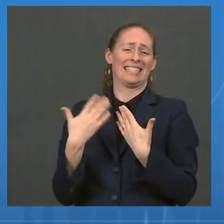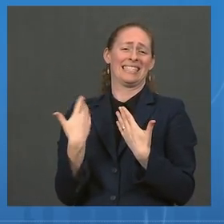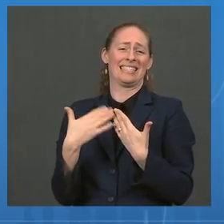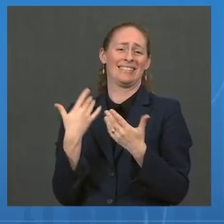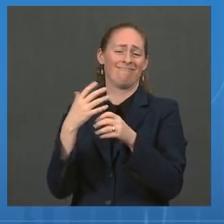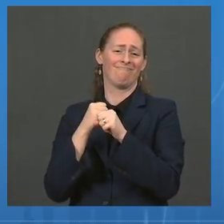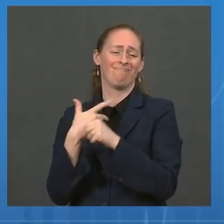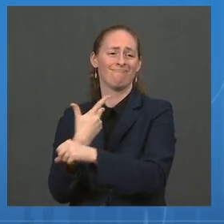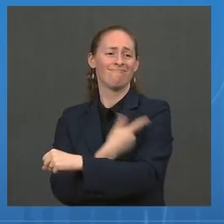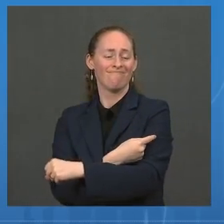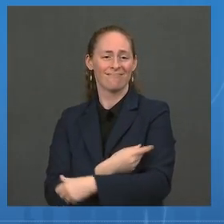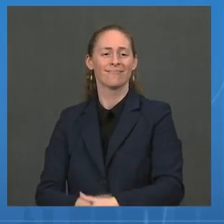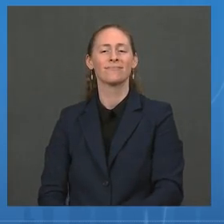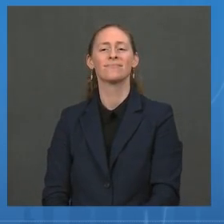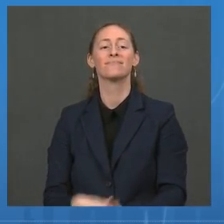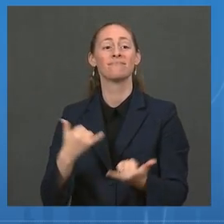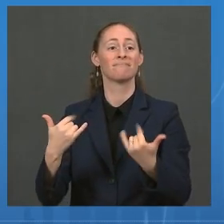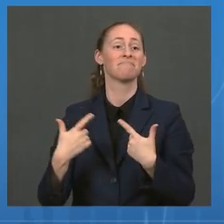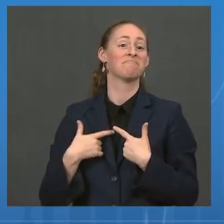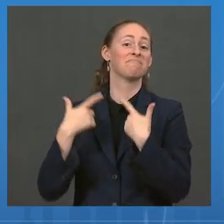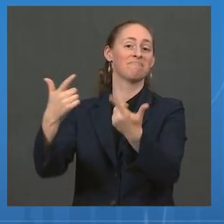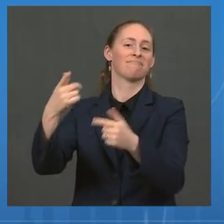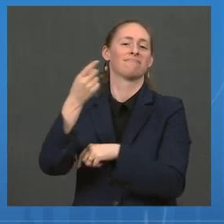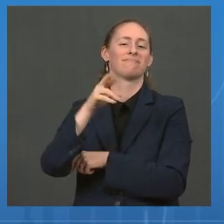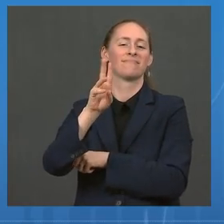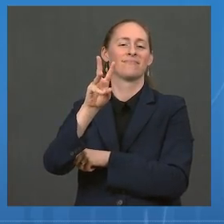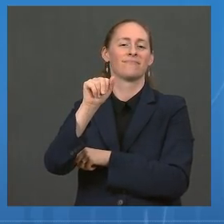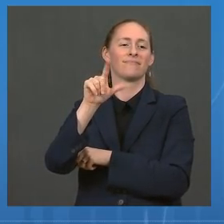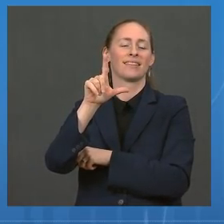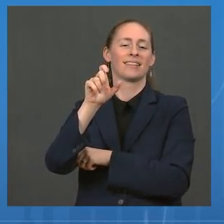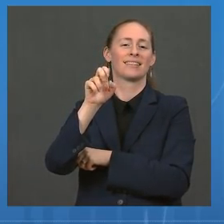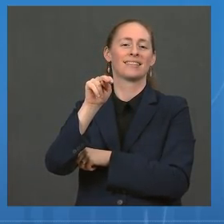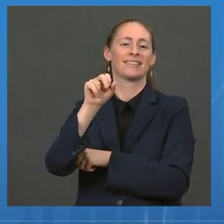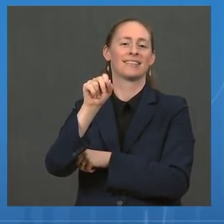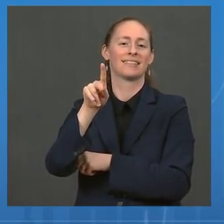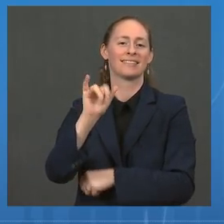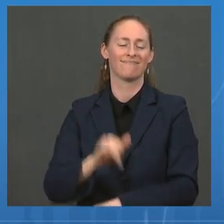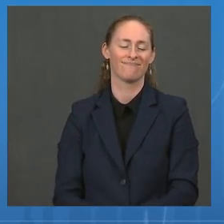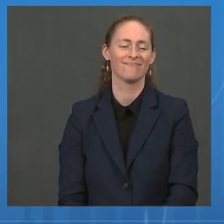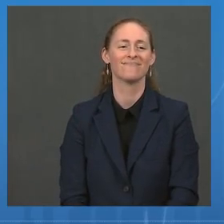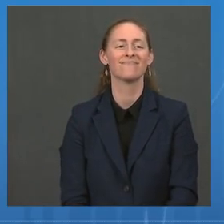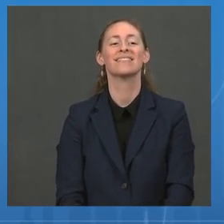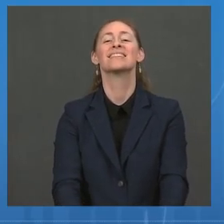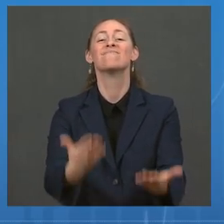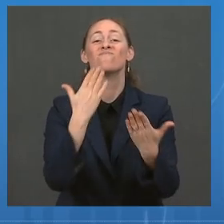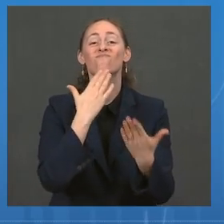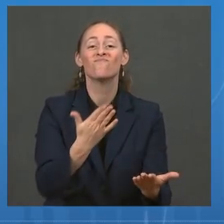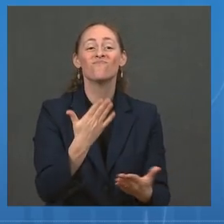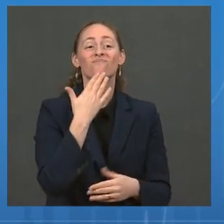With that, over to Dr. Walensky. Dr. Walensky: Thank you, Jeff. Good afternoon. Let's begin with an overview of the data.